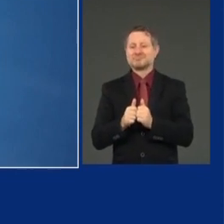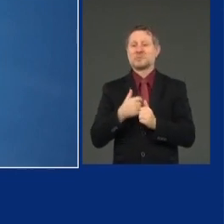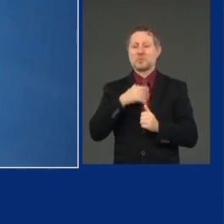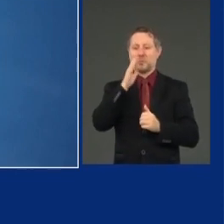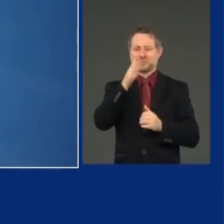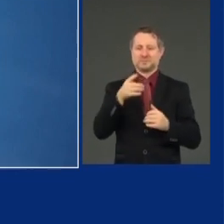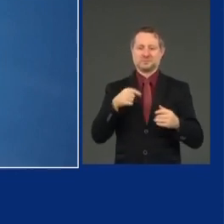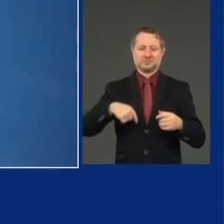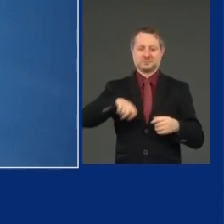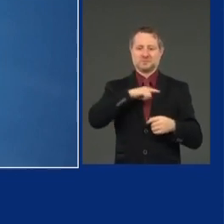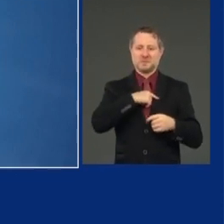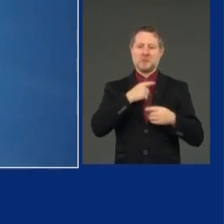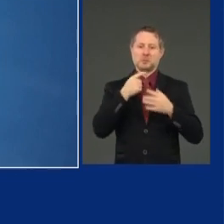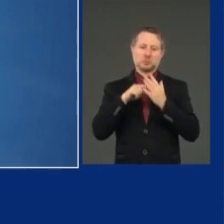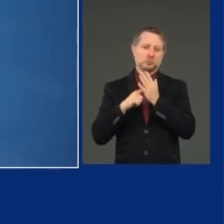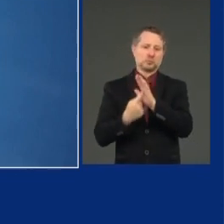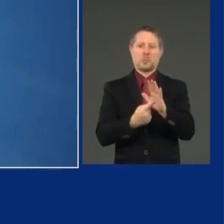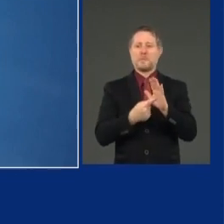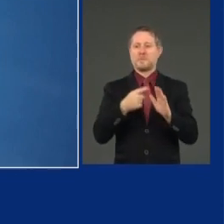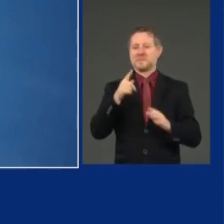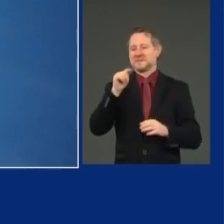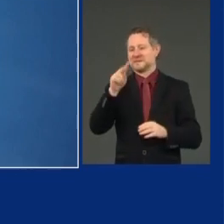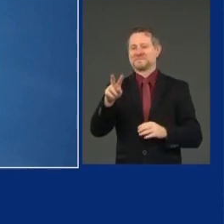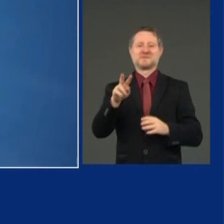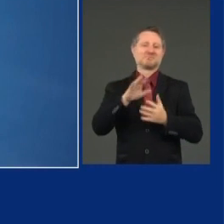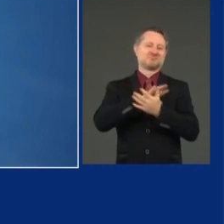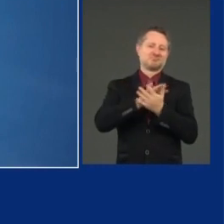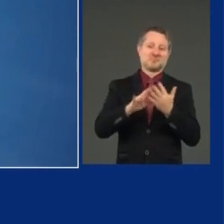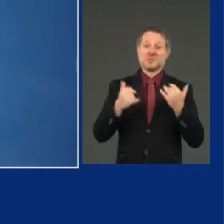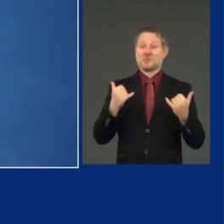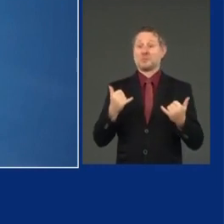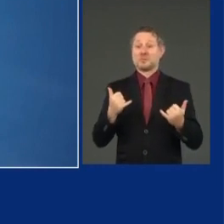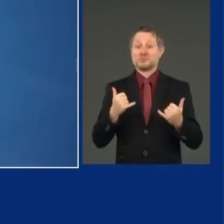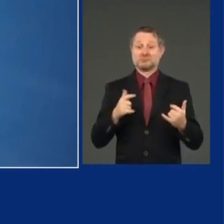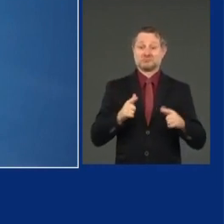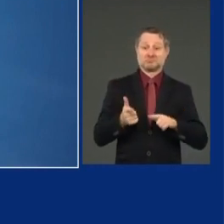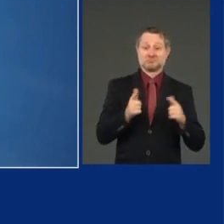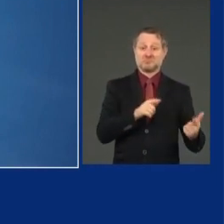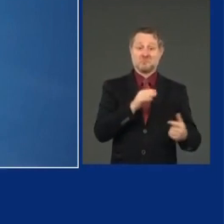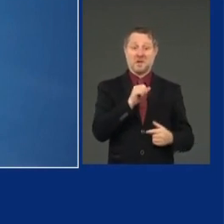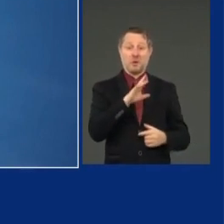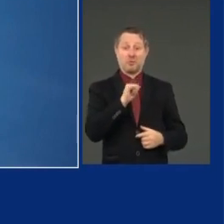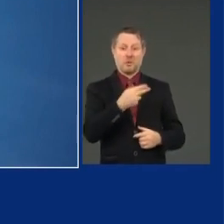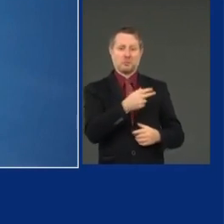AND THE WINNER OF THE COMPETITION WOULD BE THE AD THAT